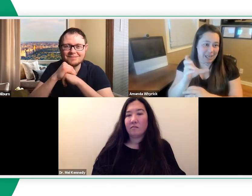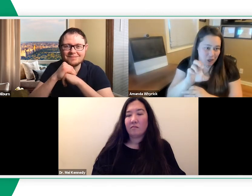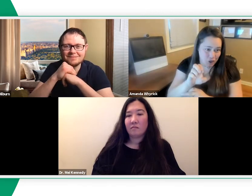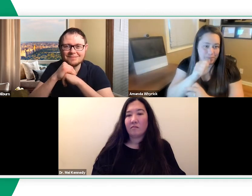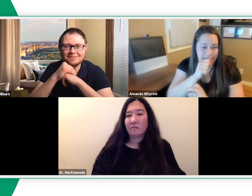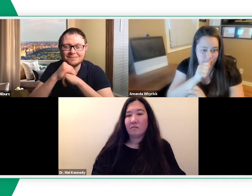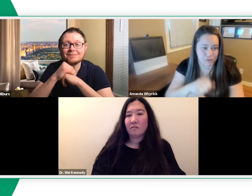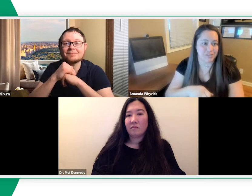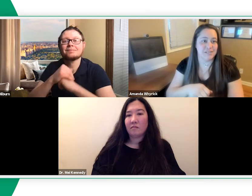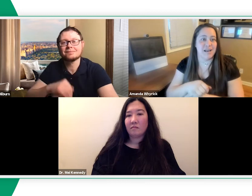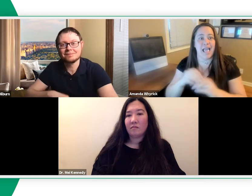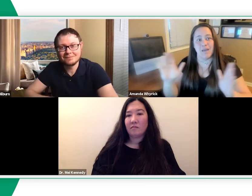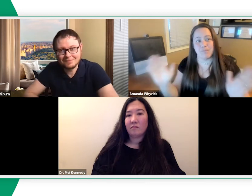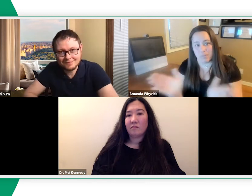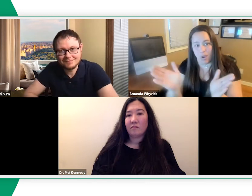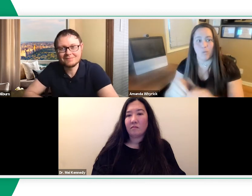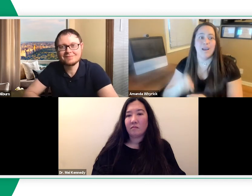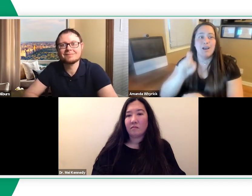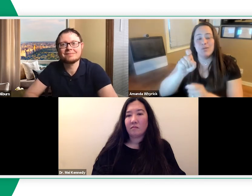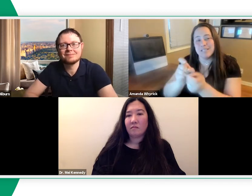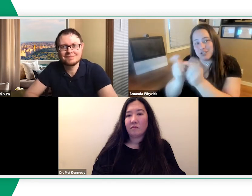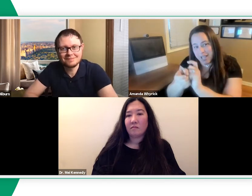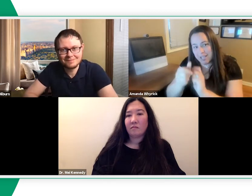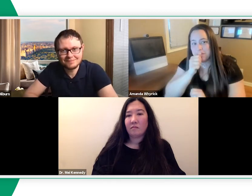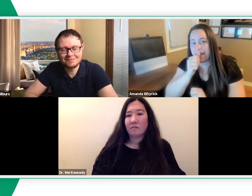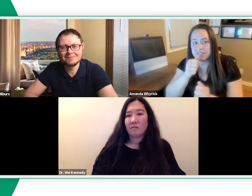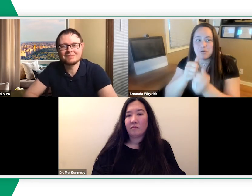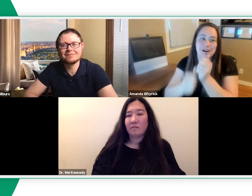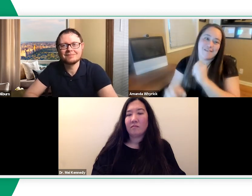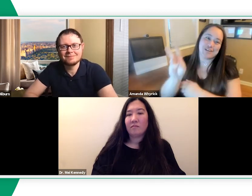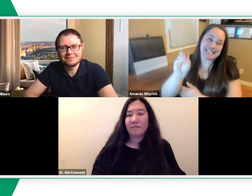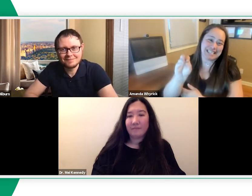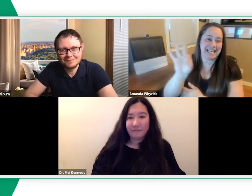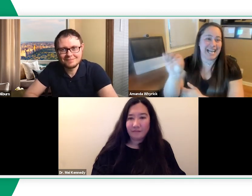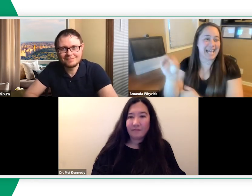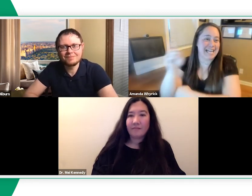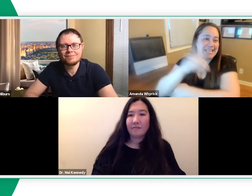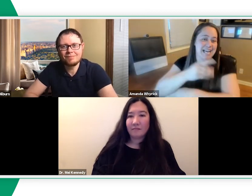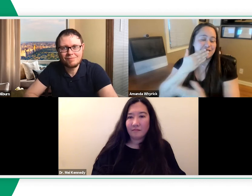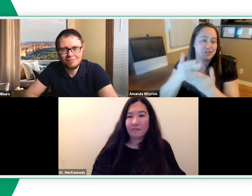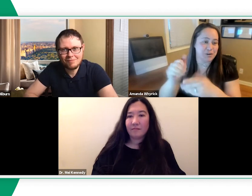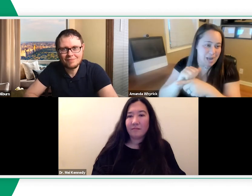and secure passwords and promote, “You need to change your password every 60-90 days as